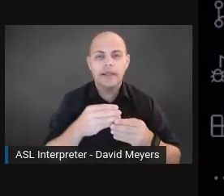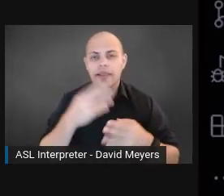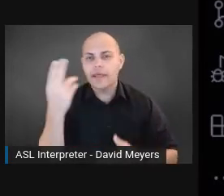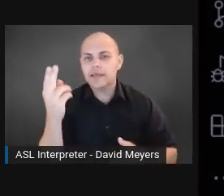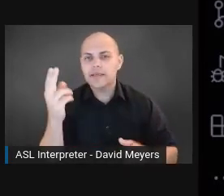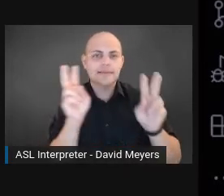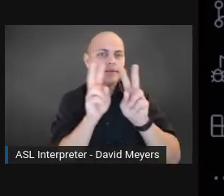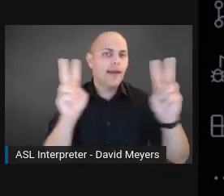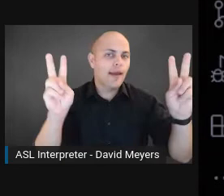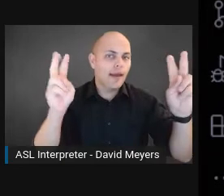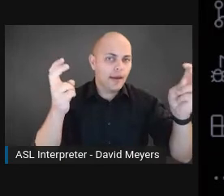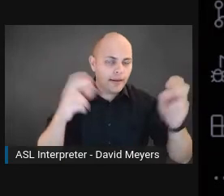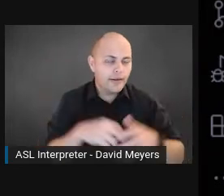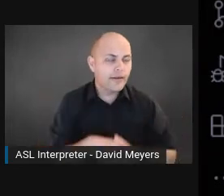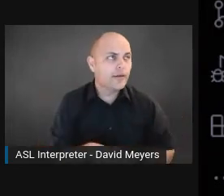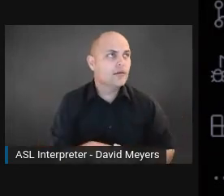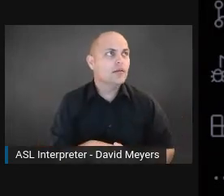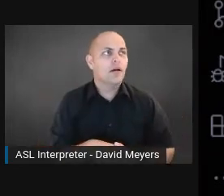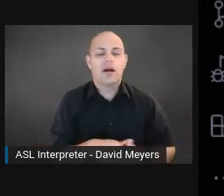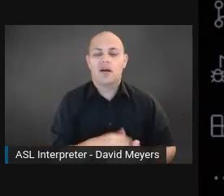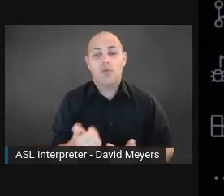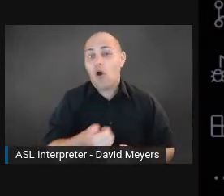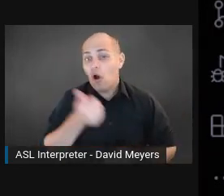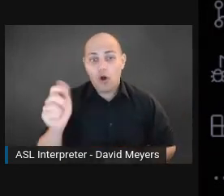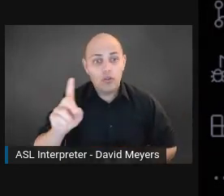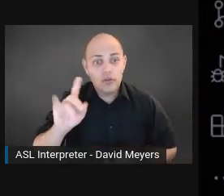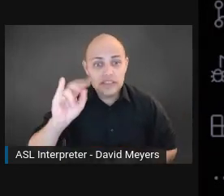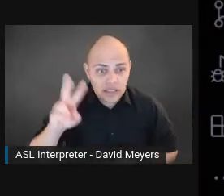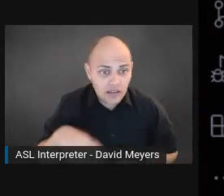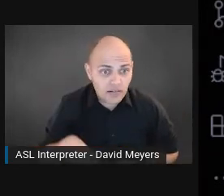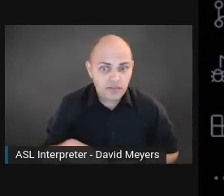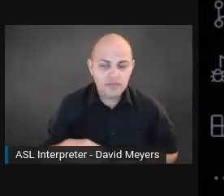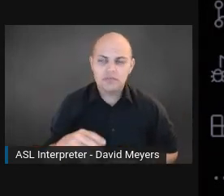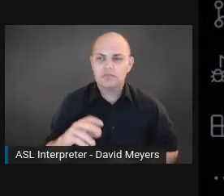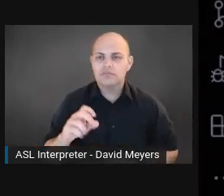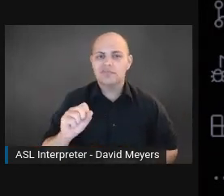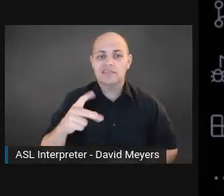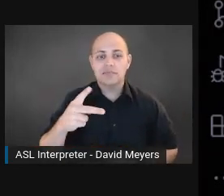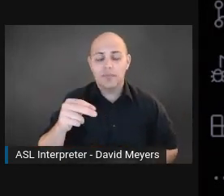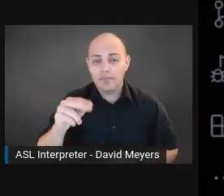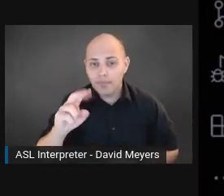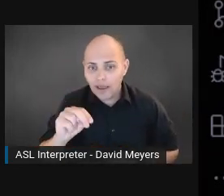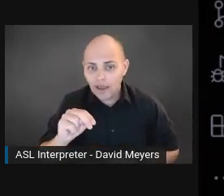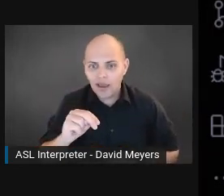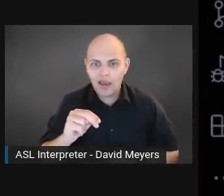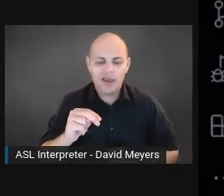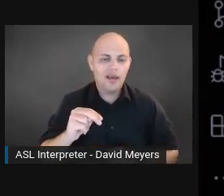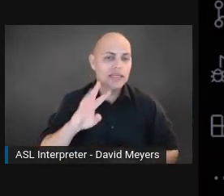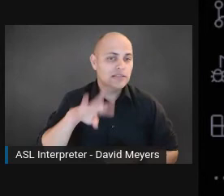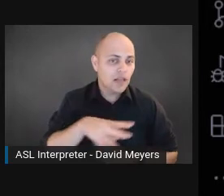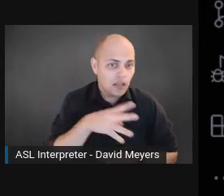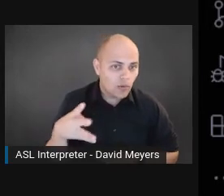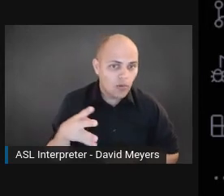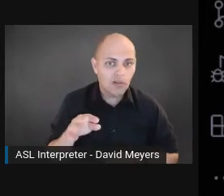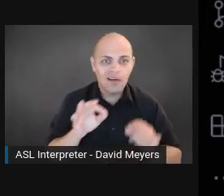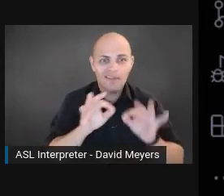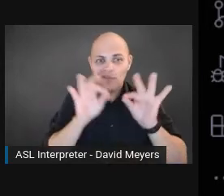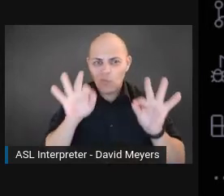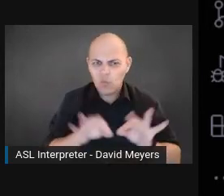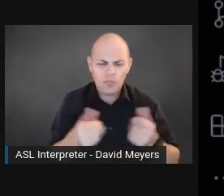You can have other divs, spans, tables, forms, whatever you need to put inside of there, it can be added to it.